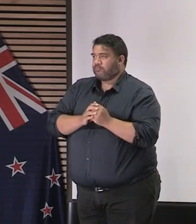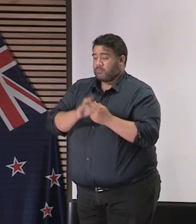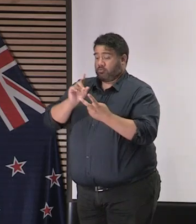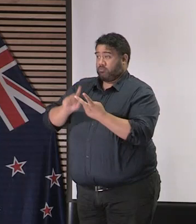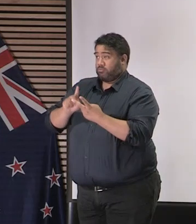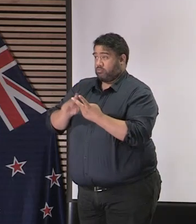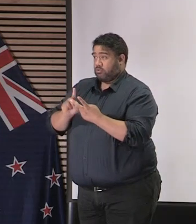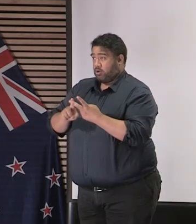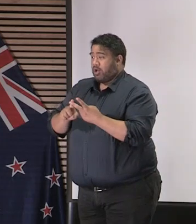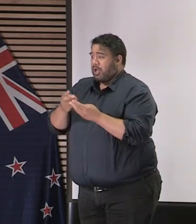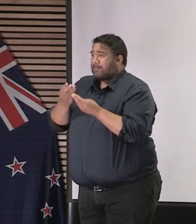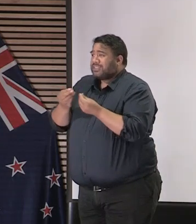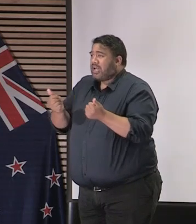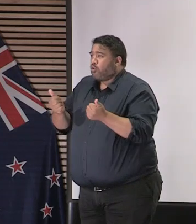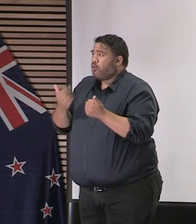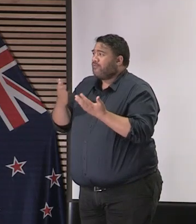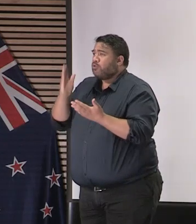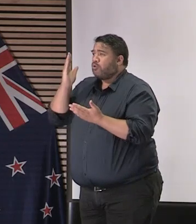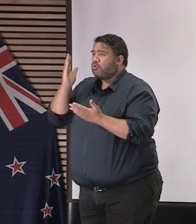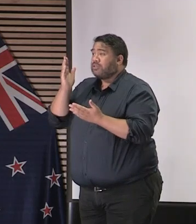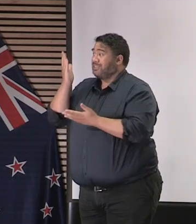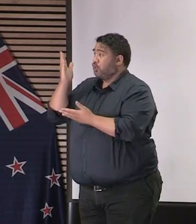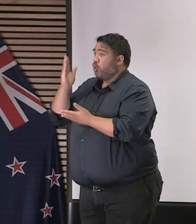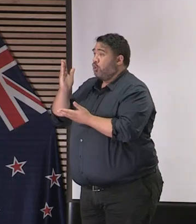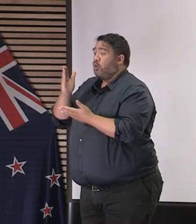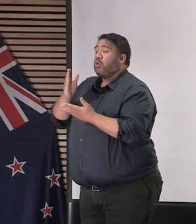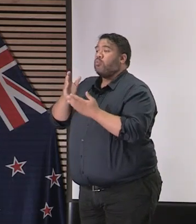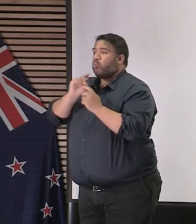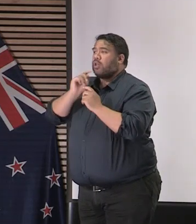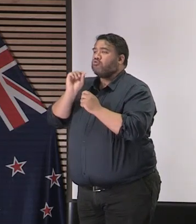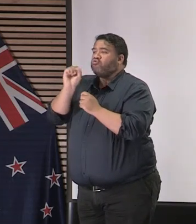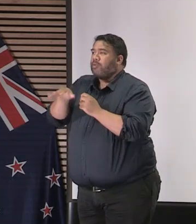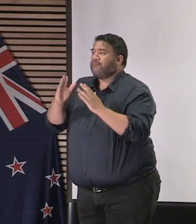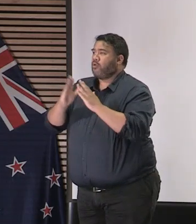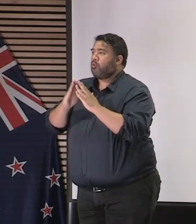and have access to devices at home. Second, we will be